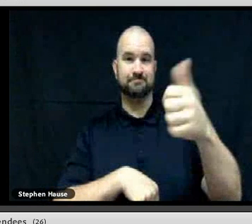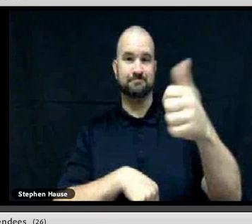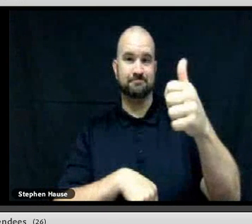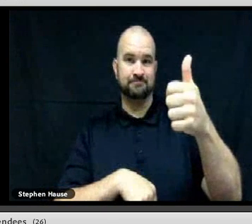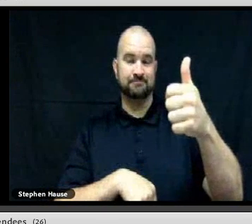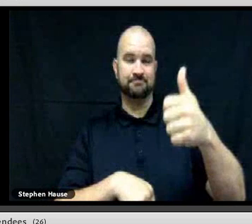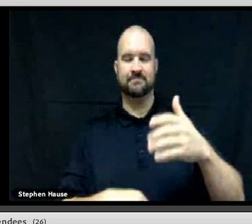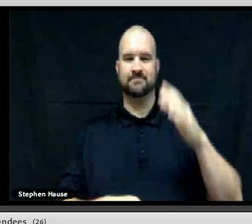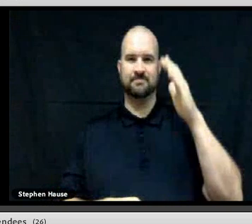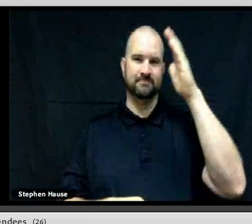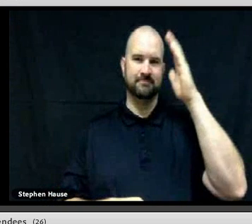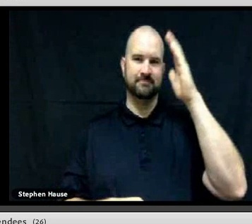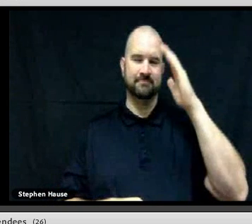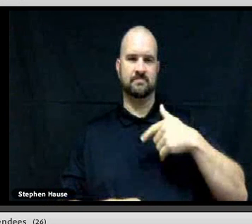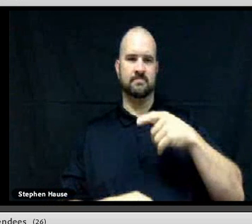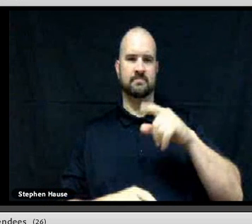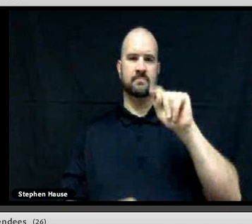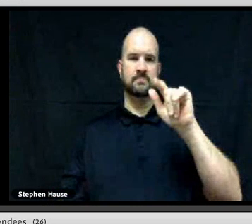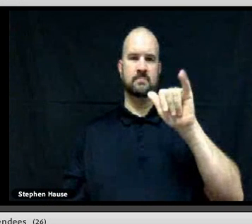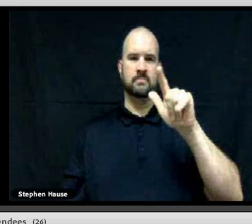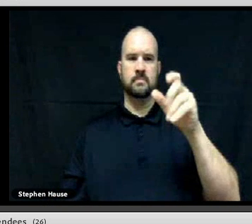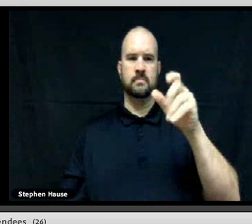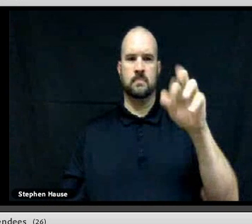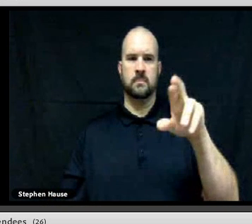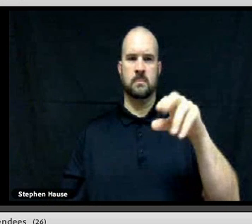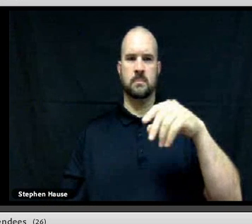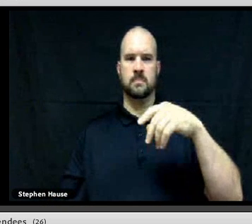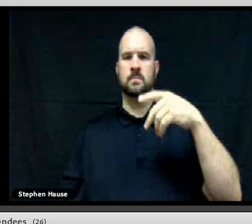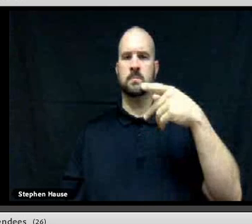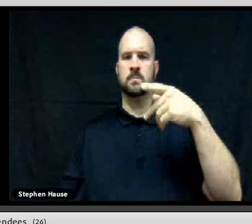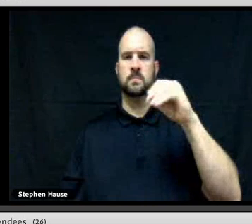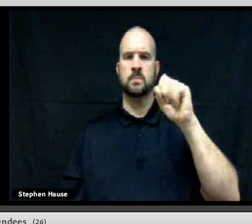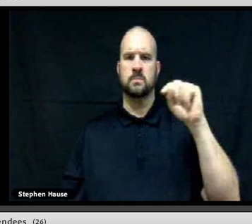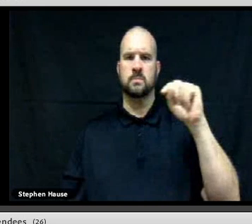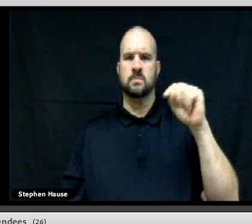I am Taylor Post, SWFLN's office manager. And I would like to welcome you all to today's webinar,